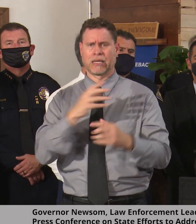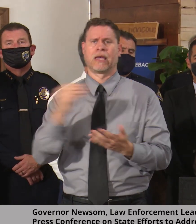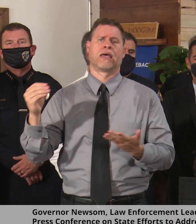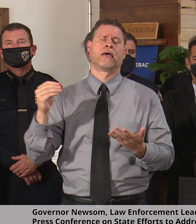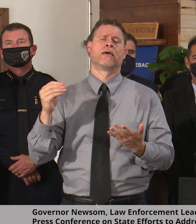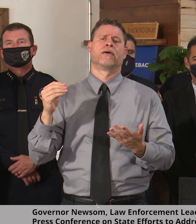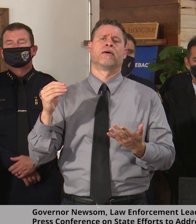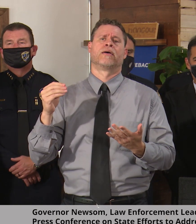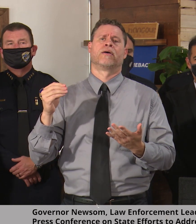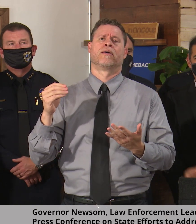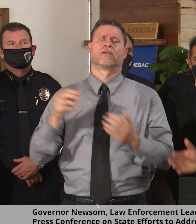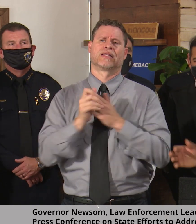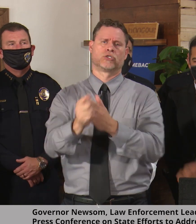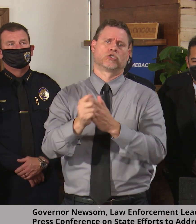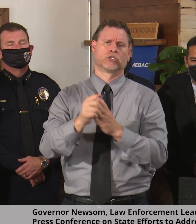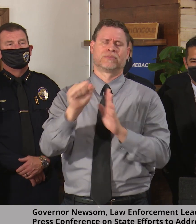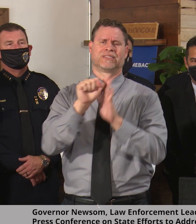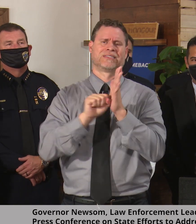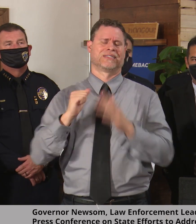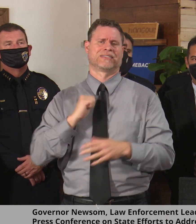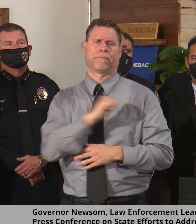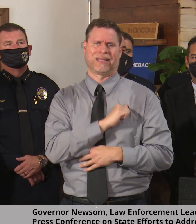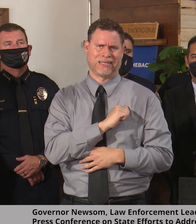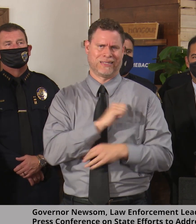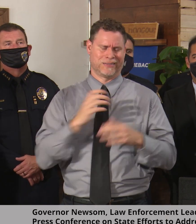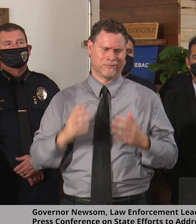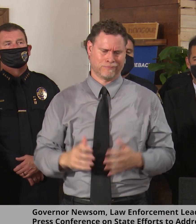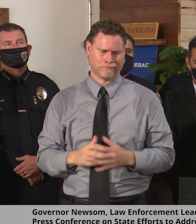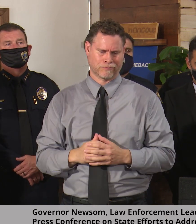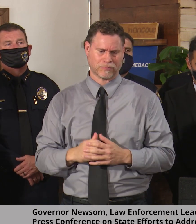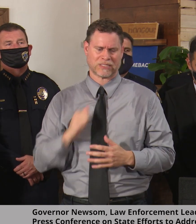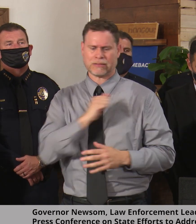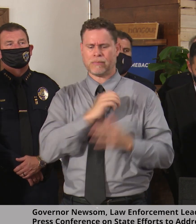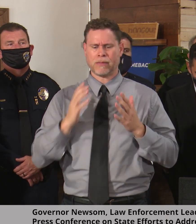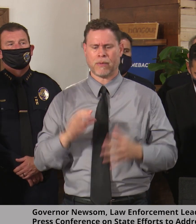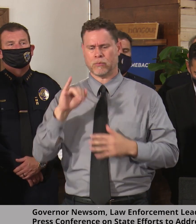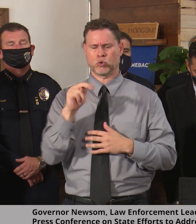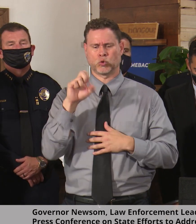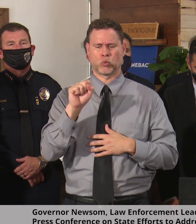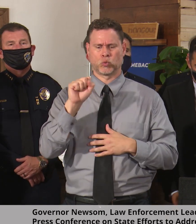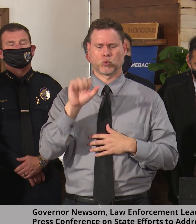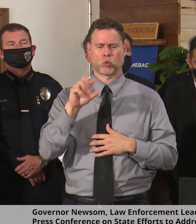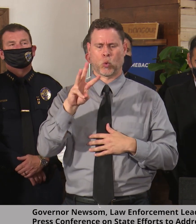the leadership of the state assembly and assembly member Joan Sawyer and our governor I think we'll